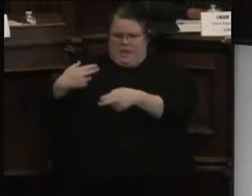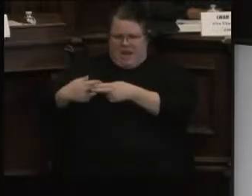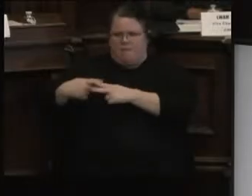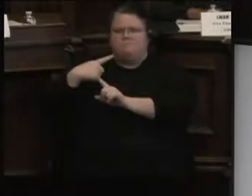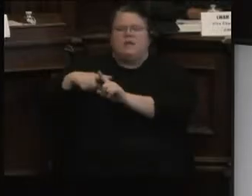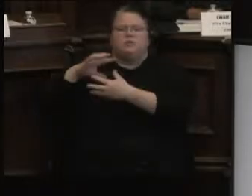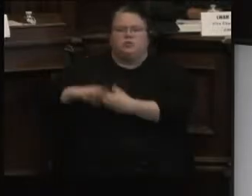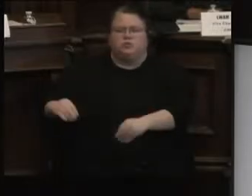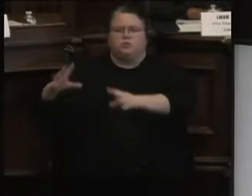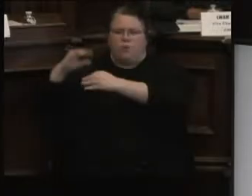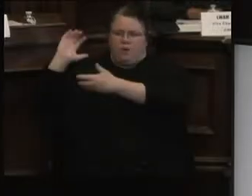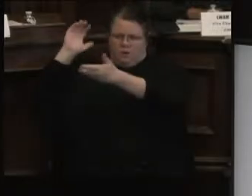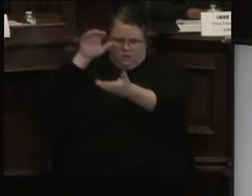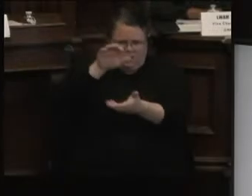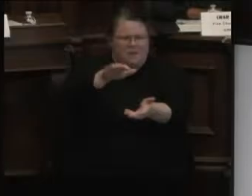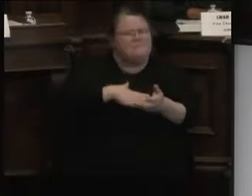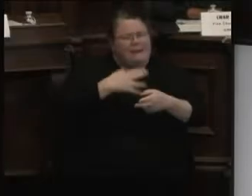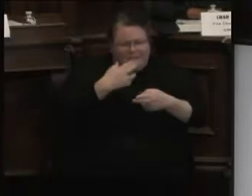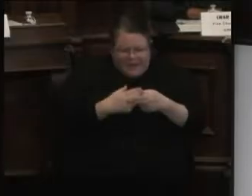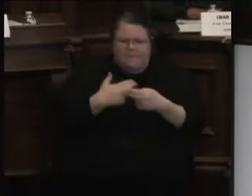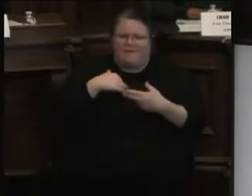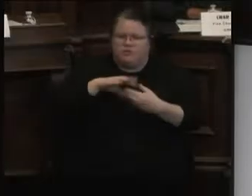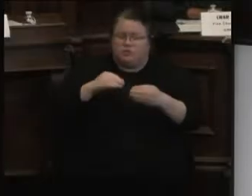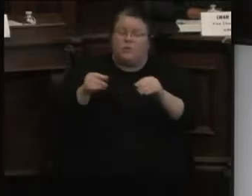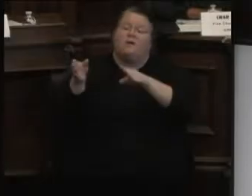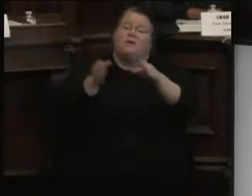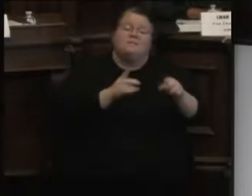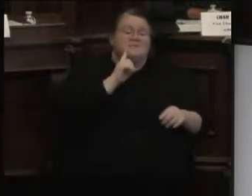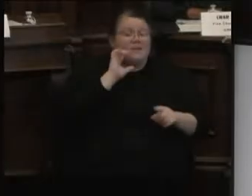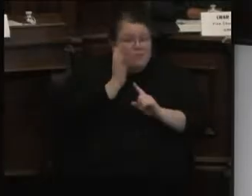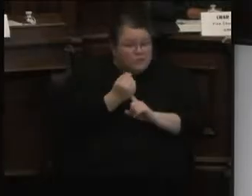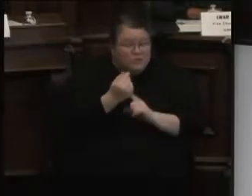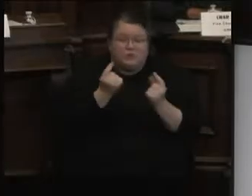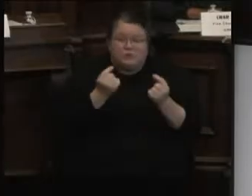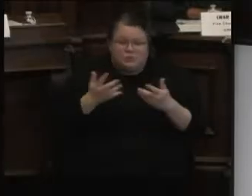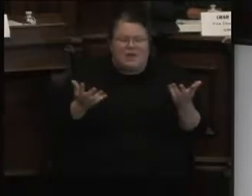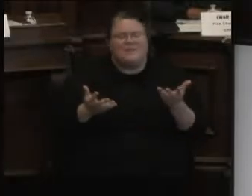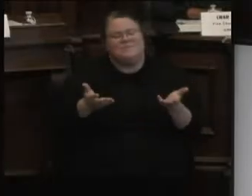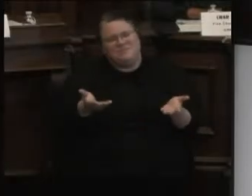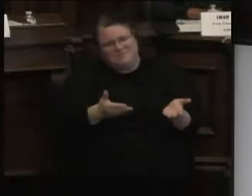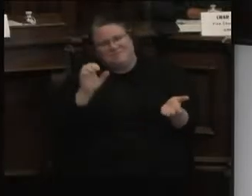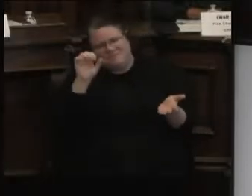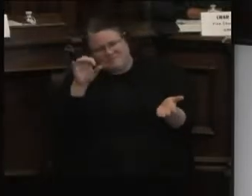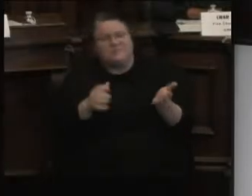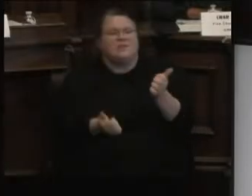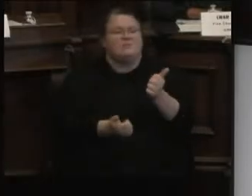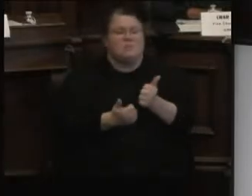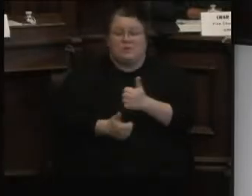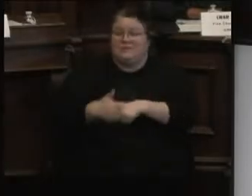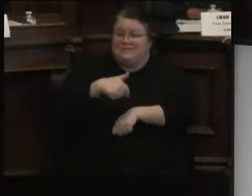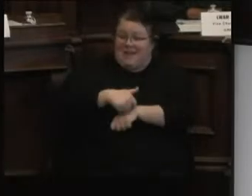meet somebody, you have to tell them the story of where they came from, not just their name.